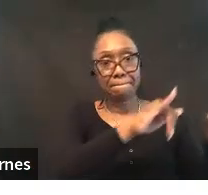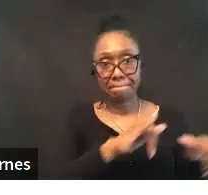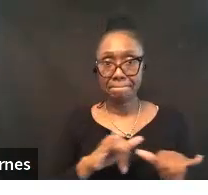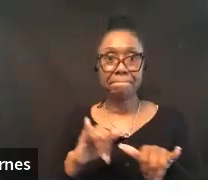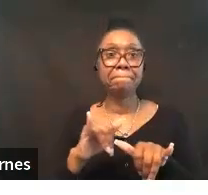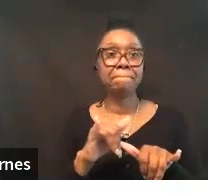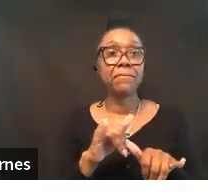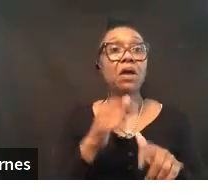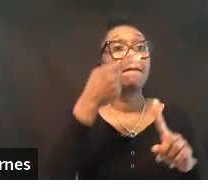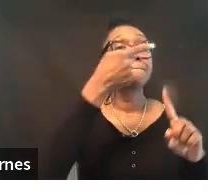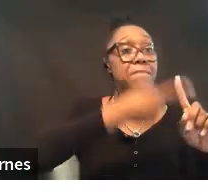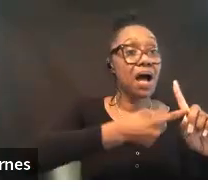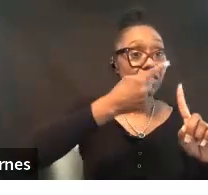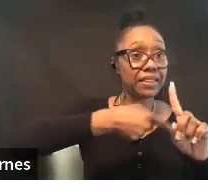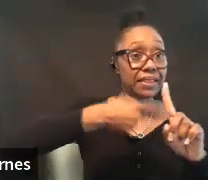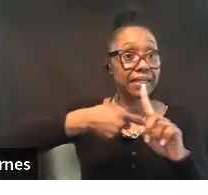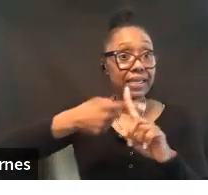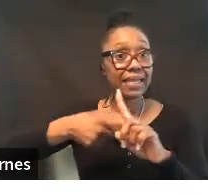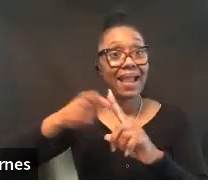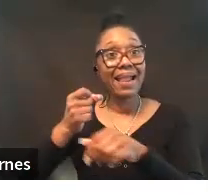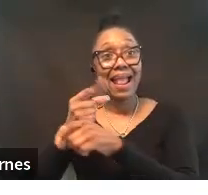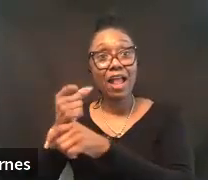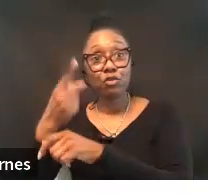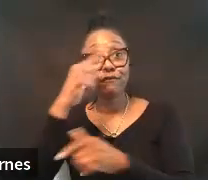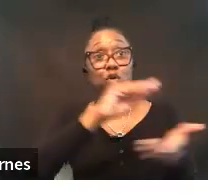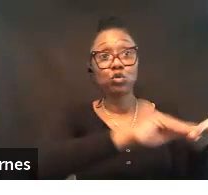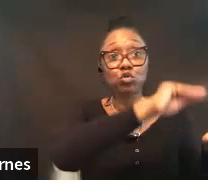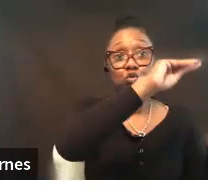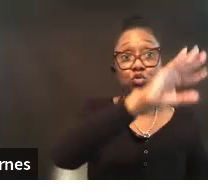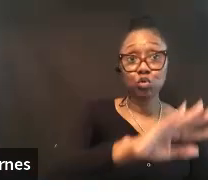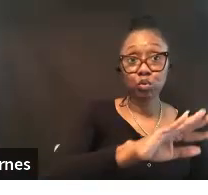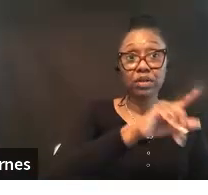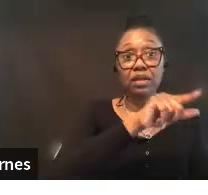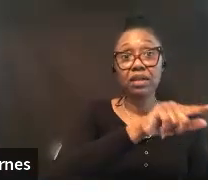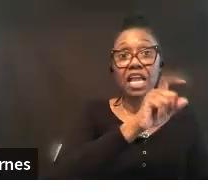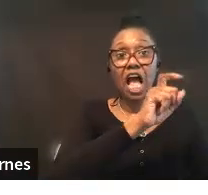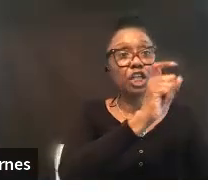Monthly and annual student earned income, inclusion amounts are adjusted each year due to a cost of living adjustment.